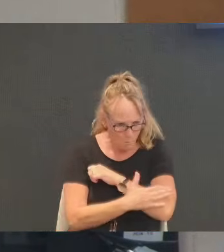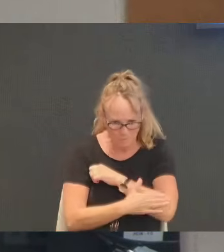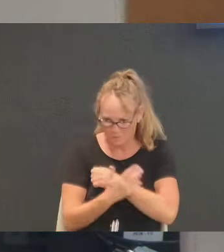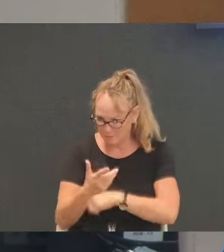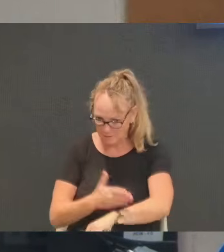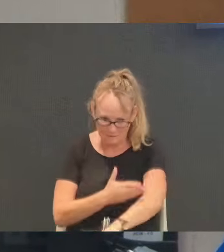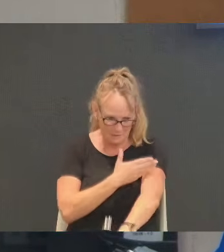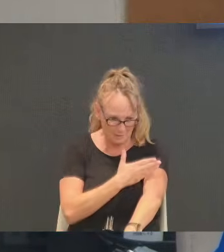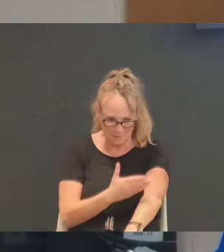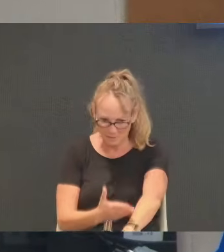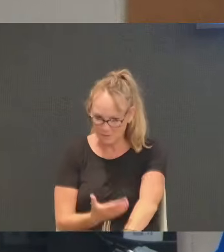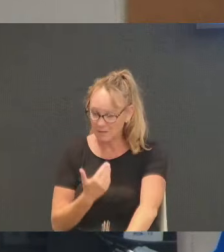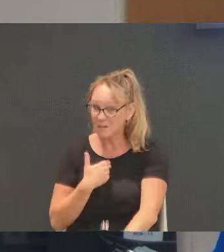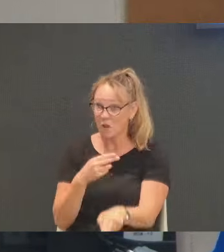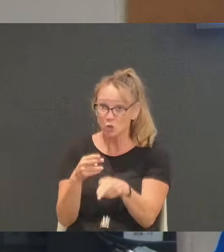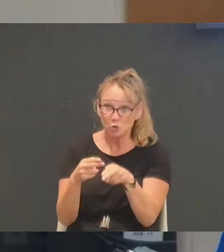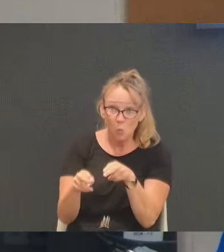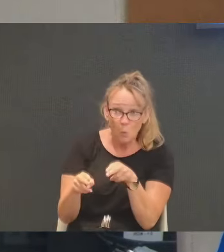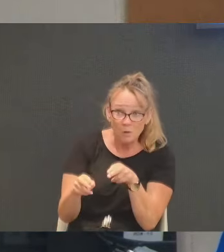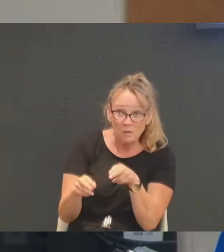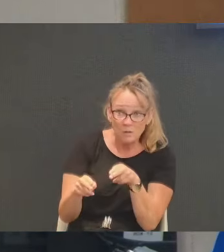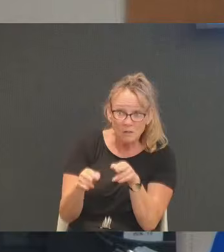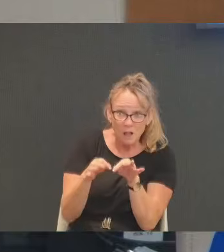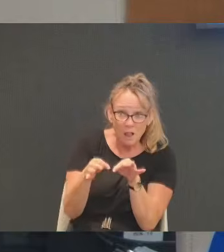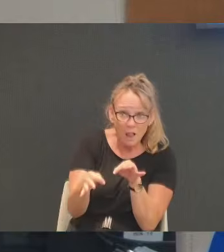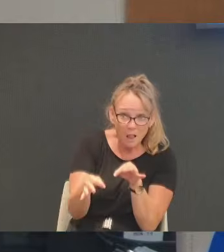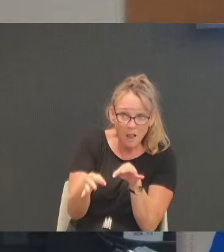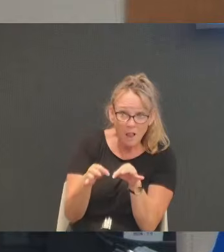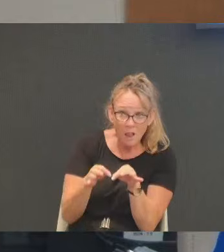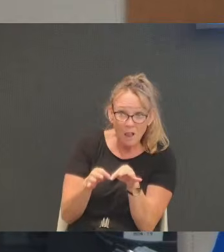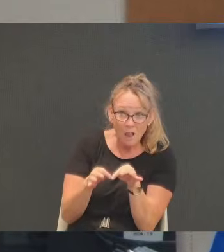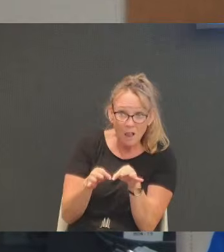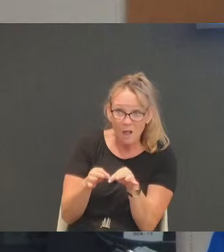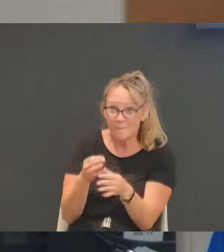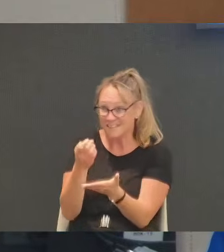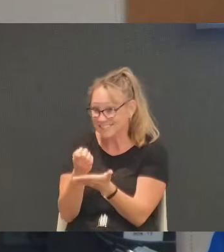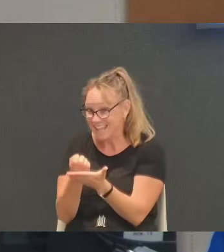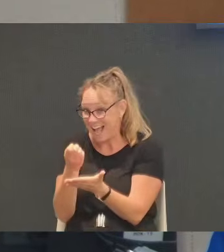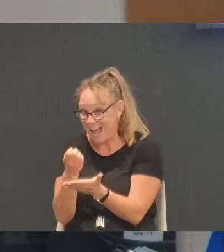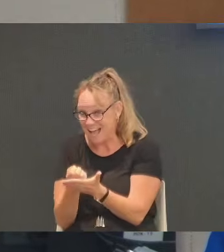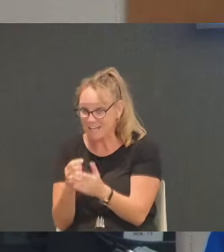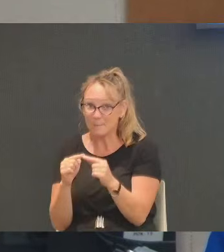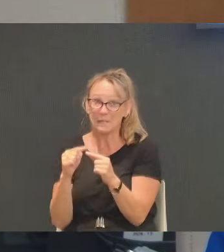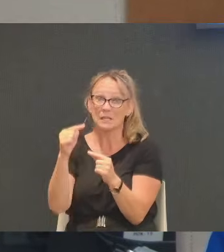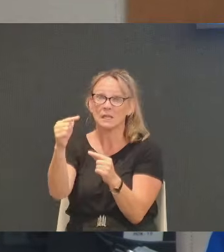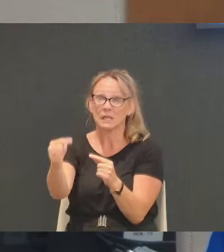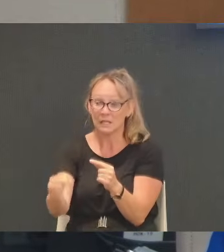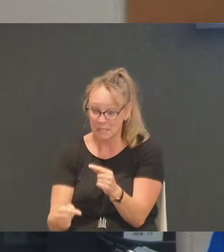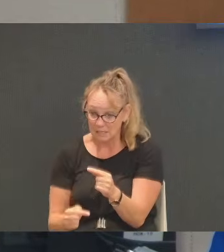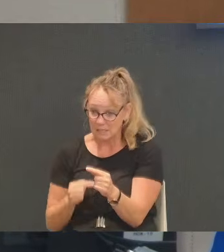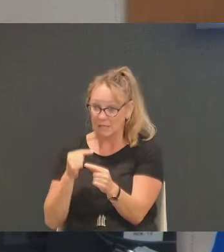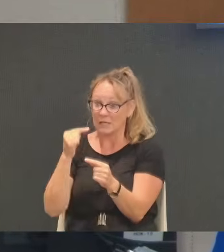shorter? because usually history shows the economy goes in a cycle then economy gets better we can